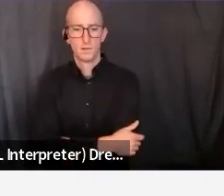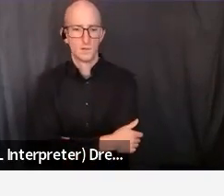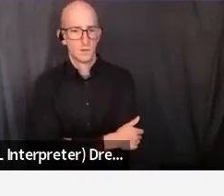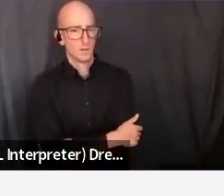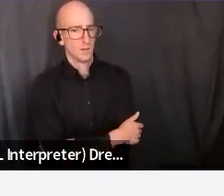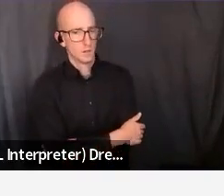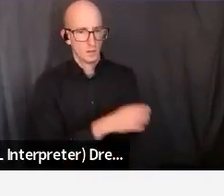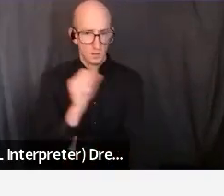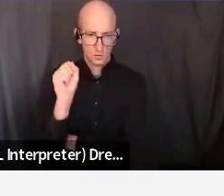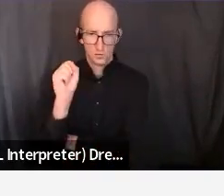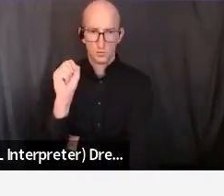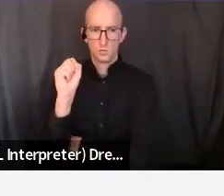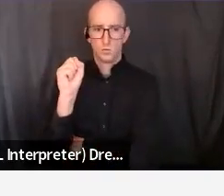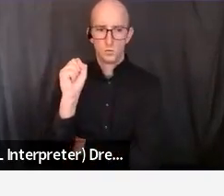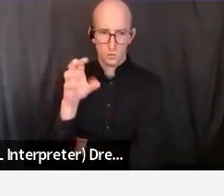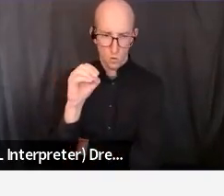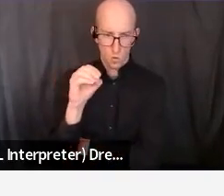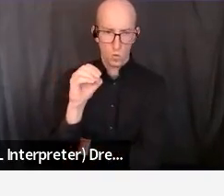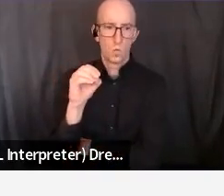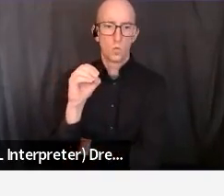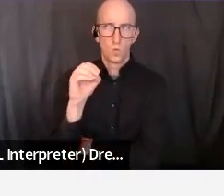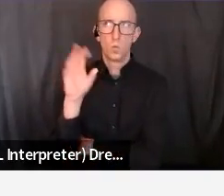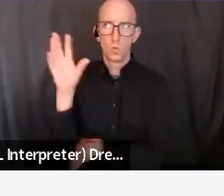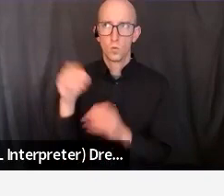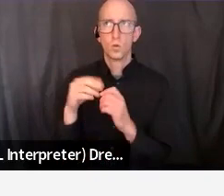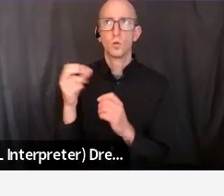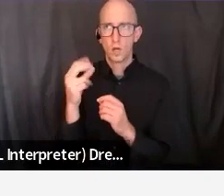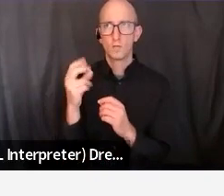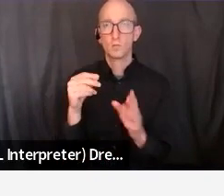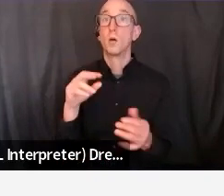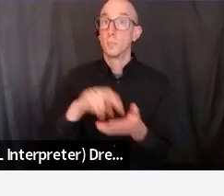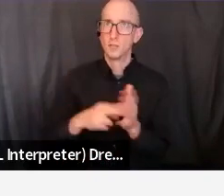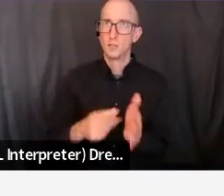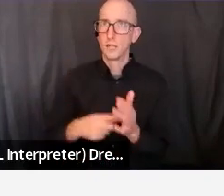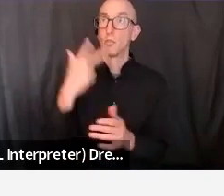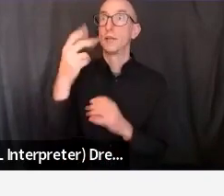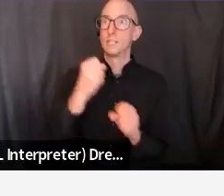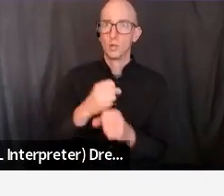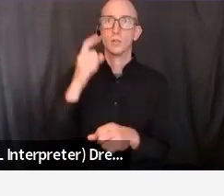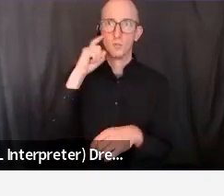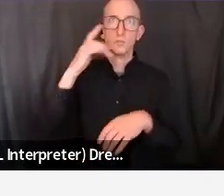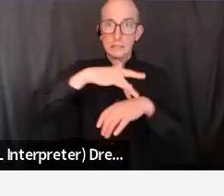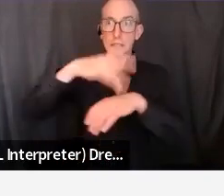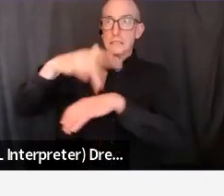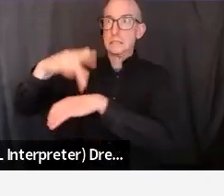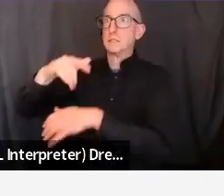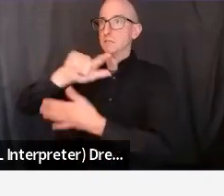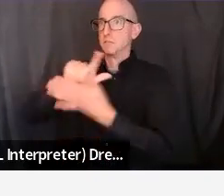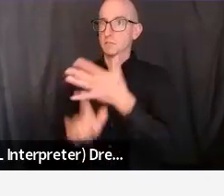threshold when we release the notice of funding opportunity. Next slide. So now we're headed to